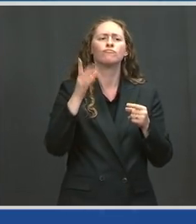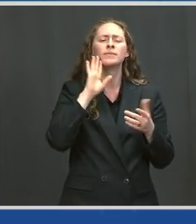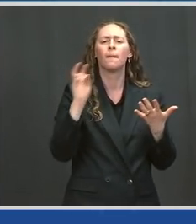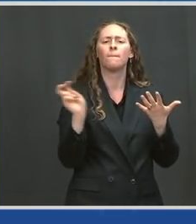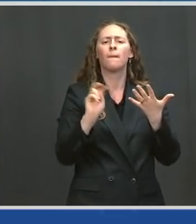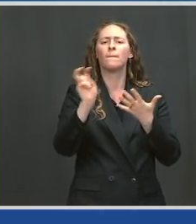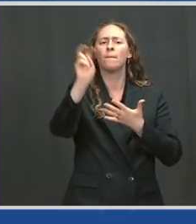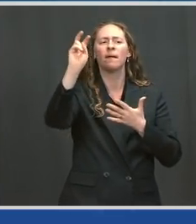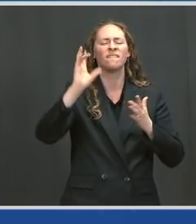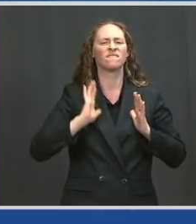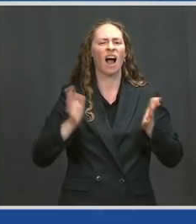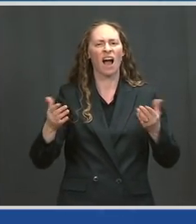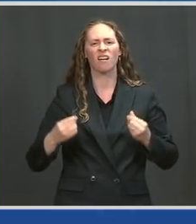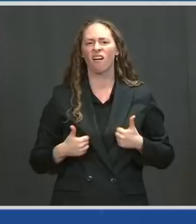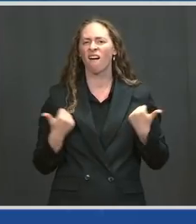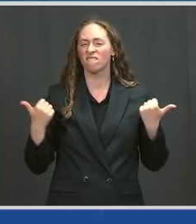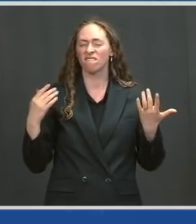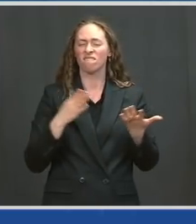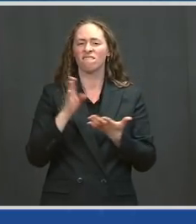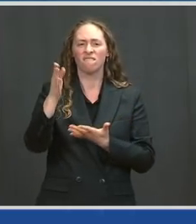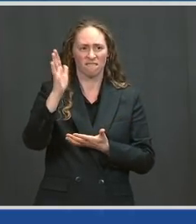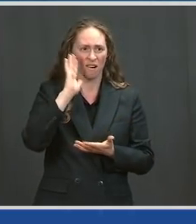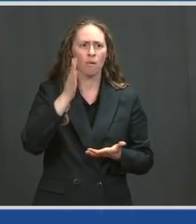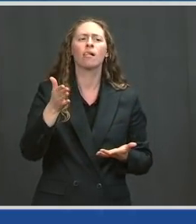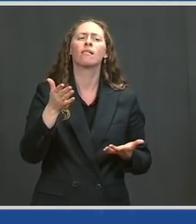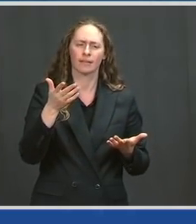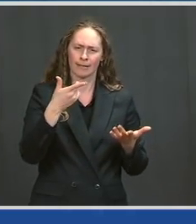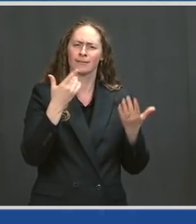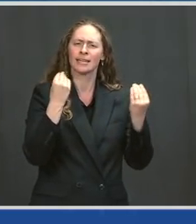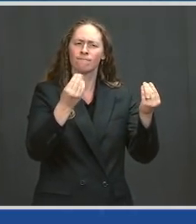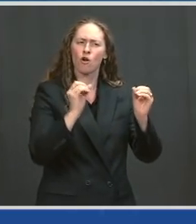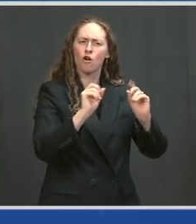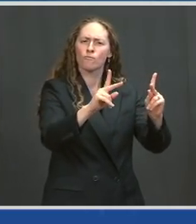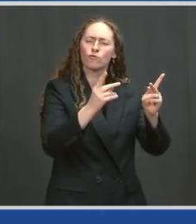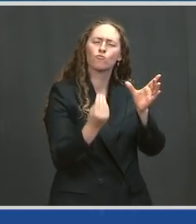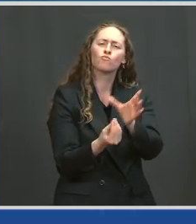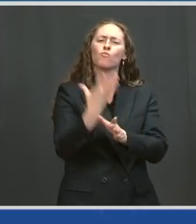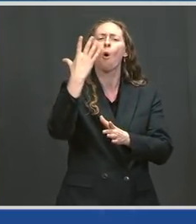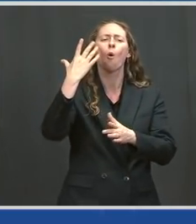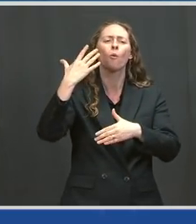and a chance to learn and grow and thrive in a school and throughout their lives.